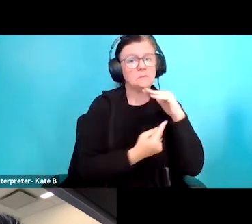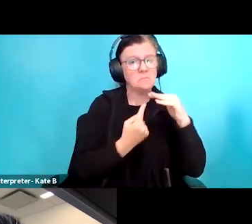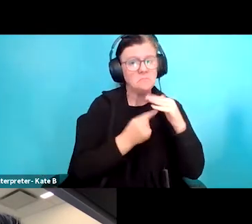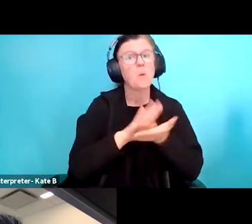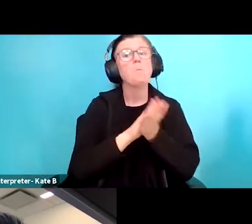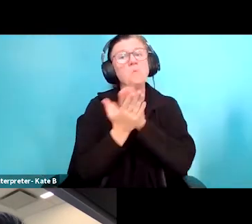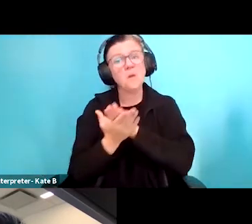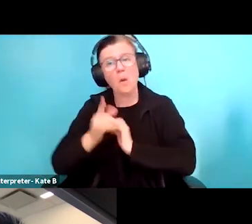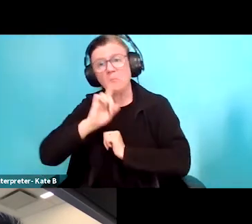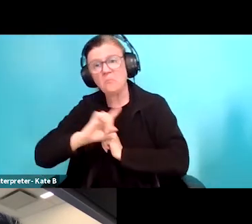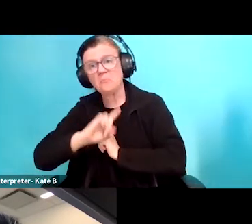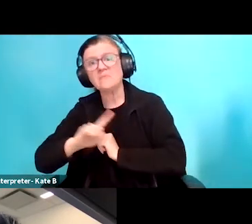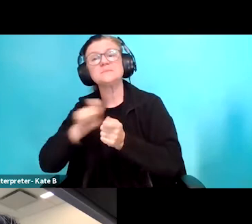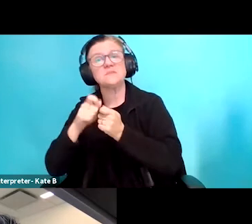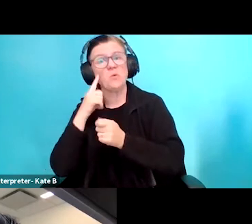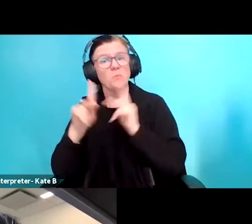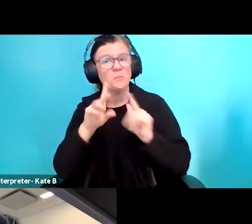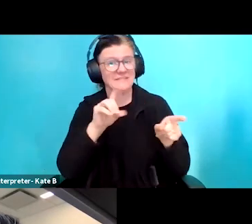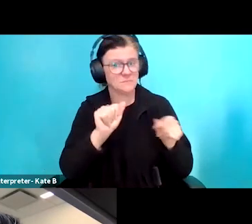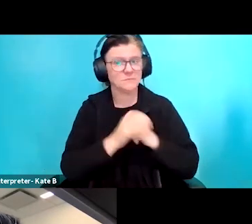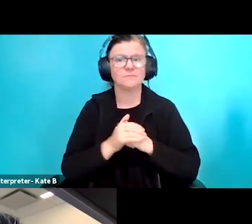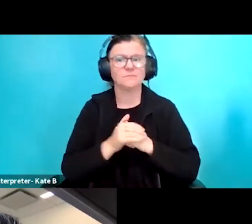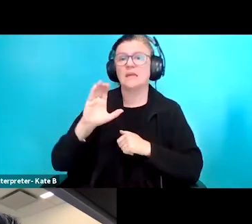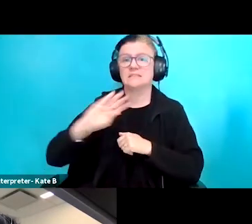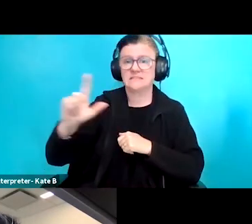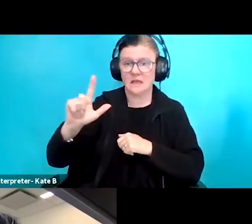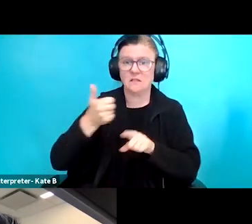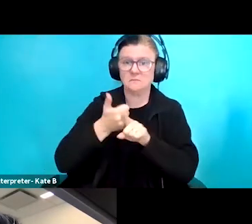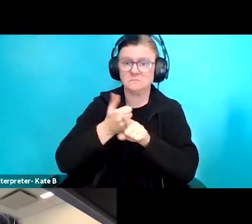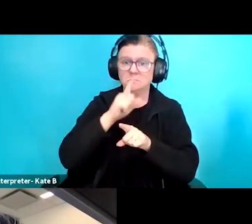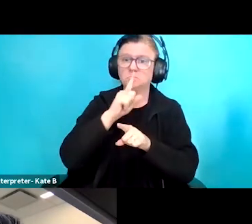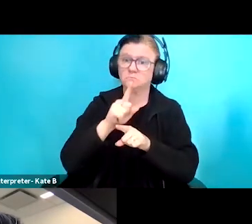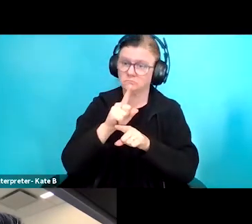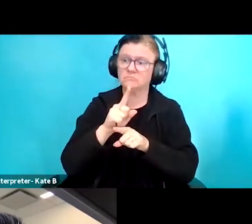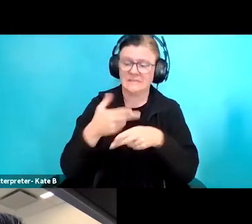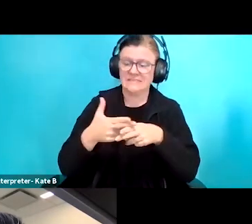with disabilities. SILs have played an important role in overcoming temporary social isolation